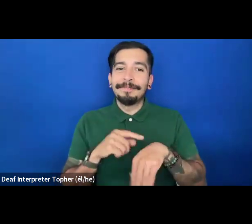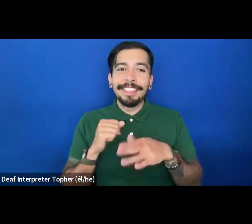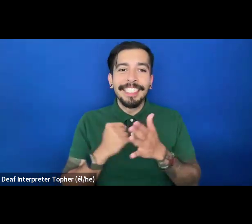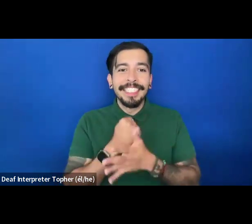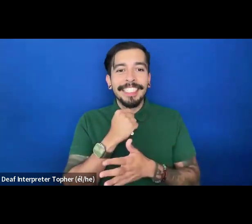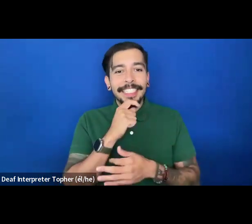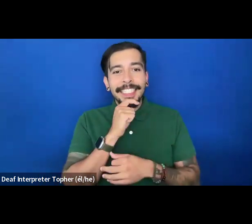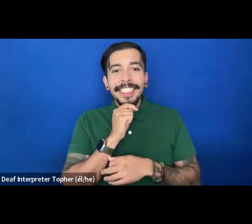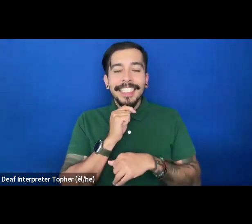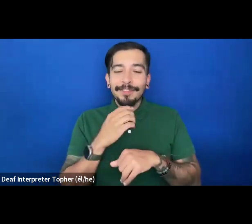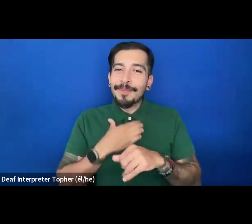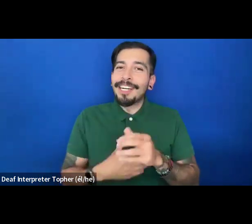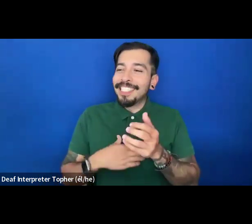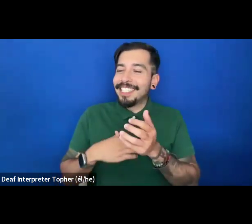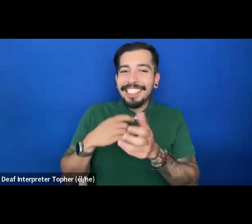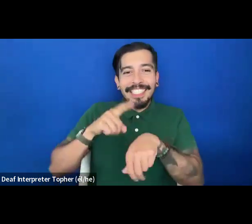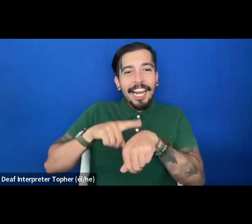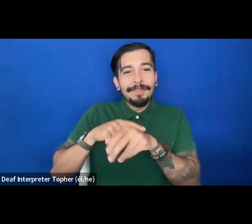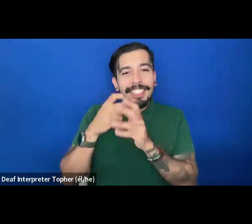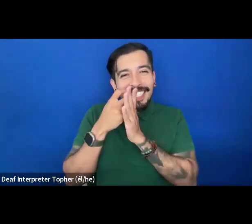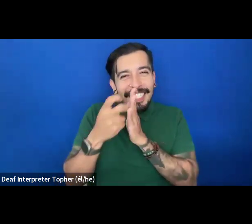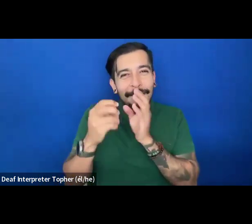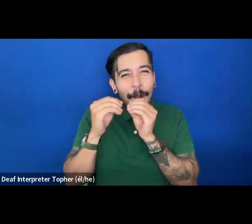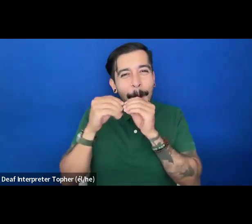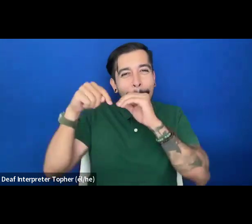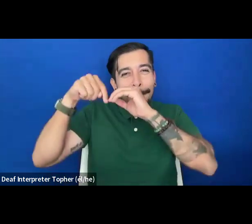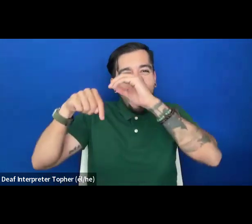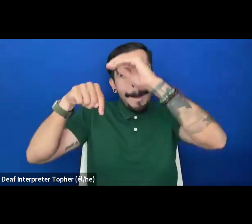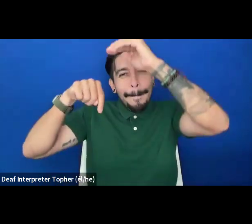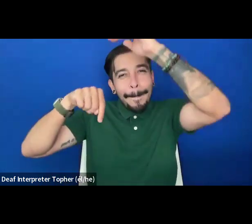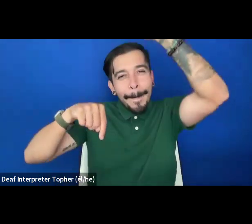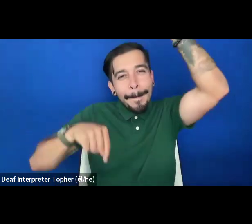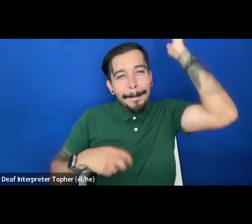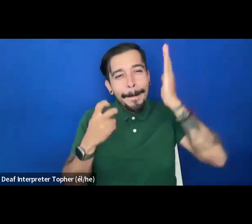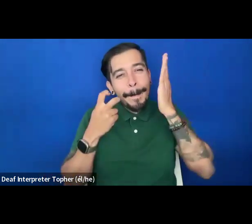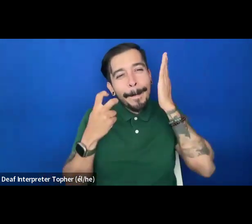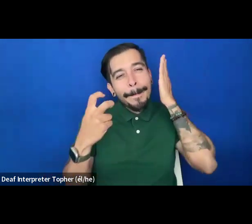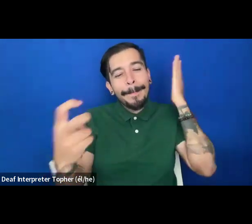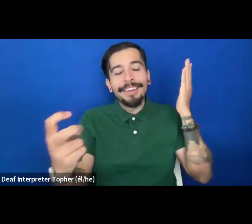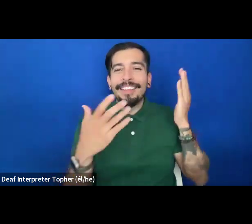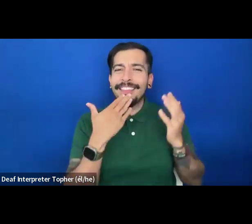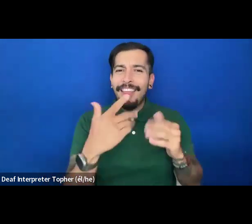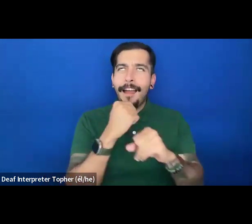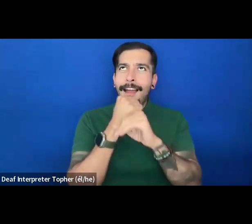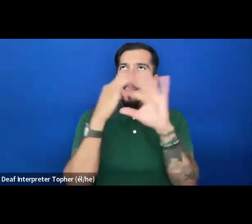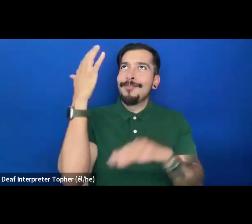So much, but thank you for that imagery of the tree that was gonna stick with me. It was, uh, yes, so real.